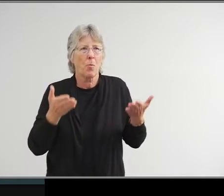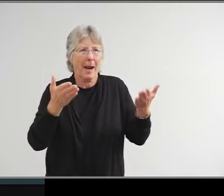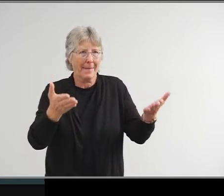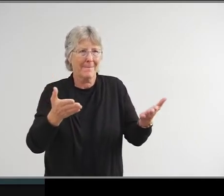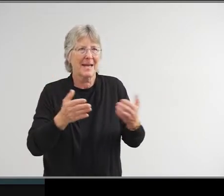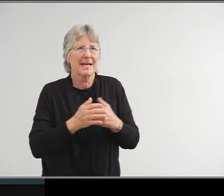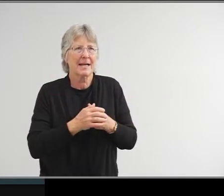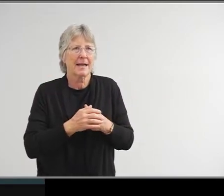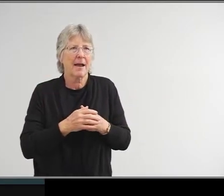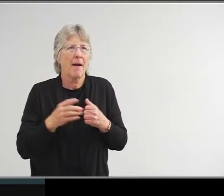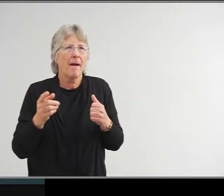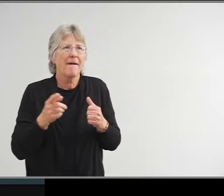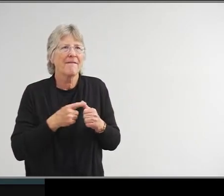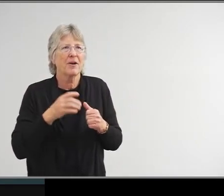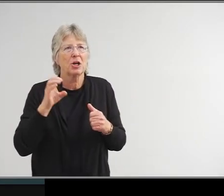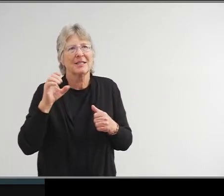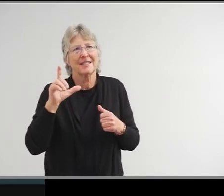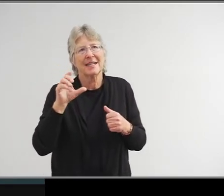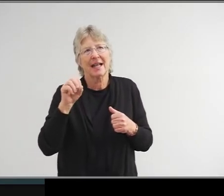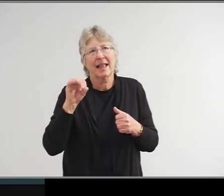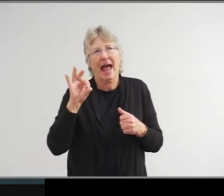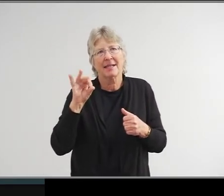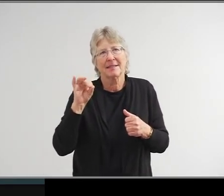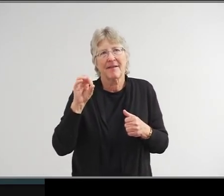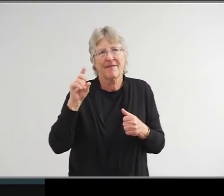First the classified exempt participant appointments